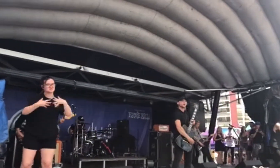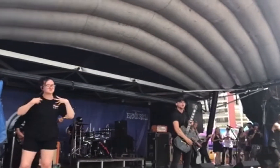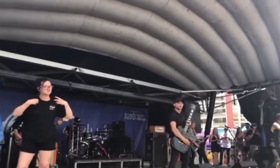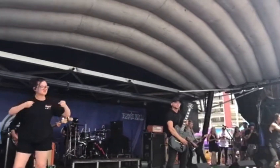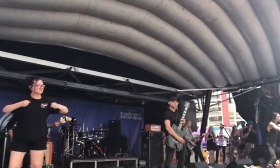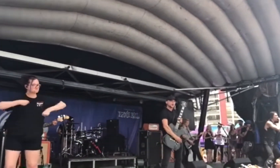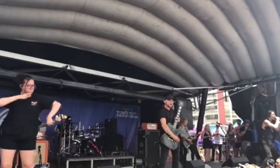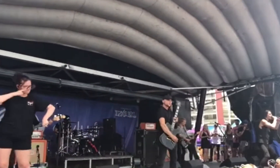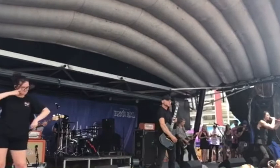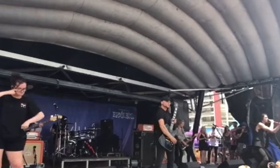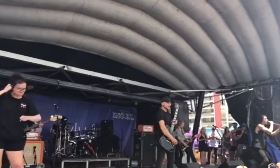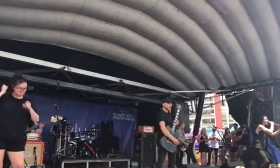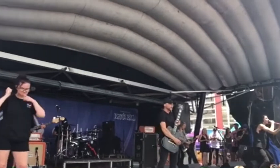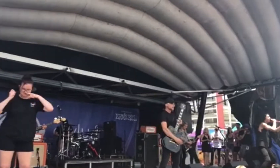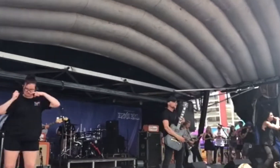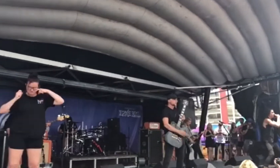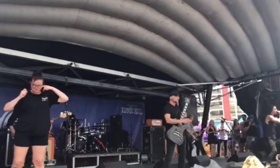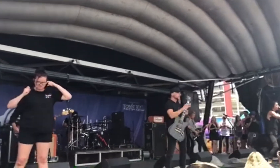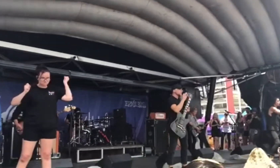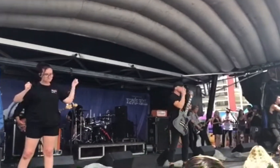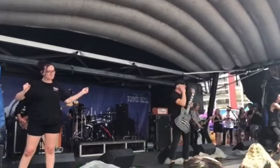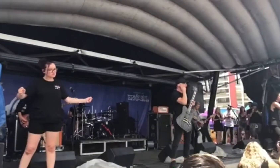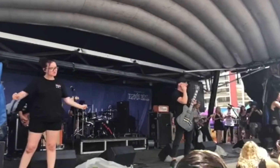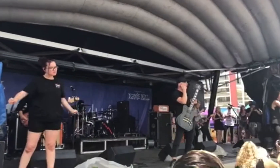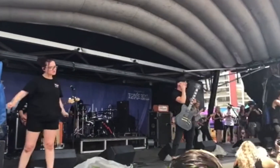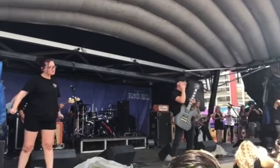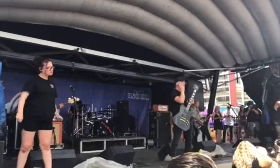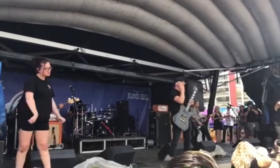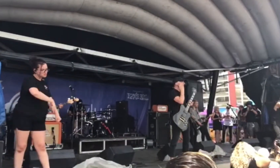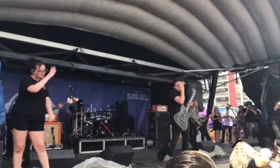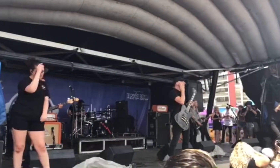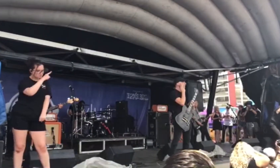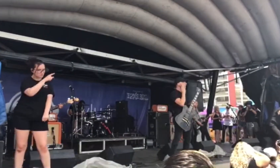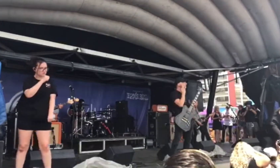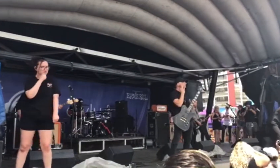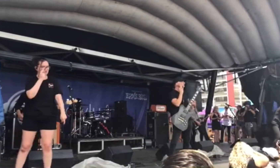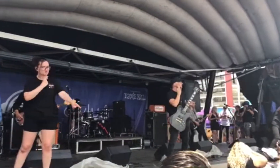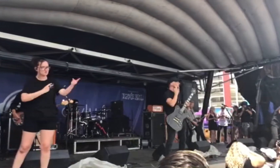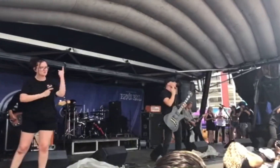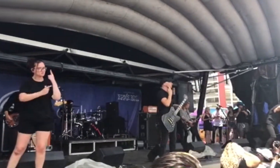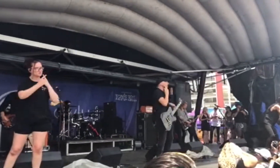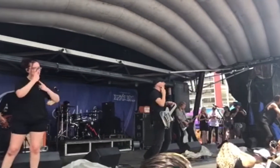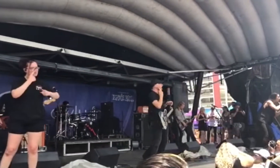Just dry your eyes 'Cause boys don't cry